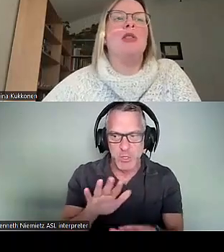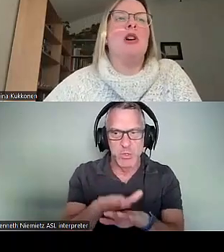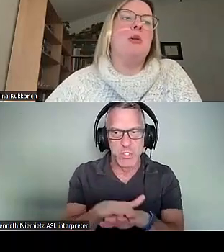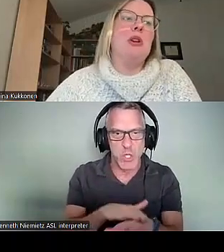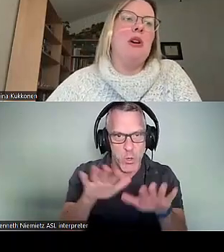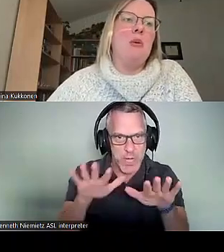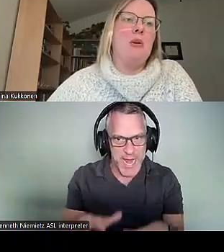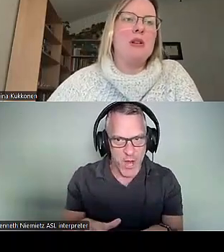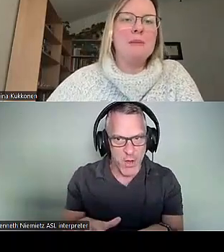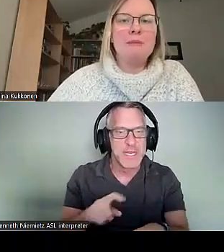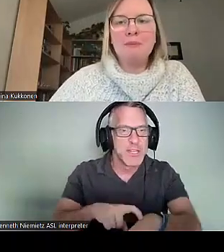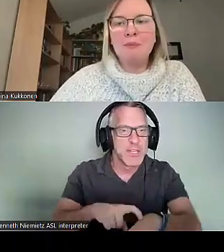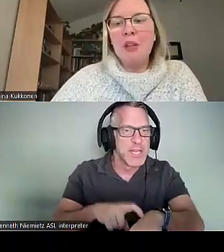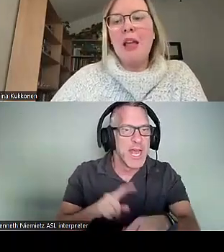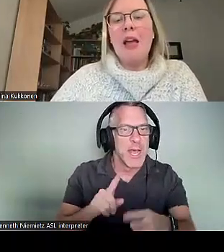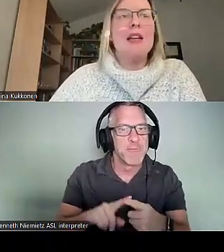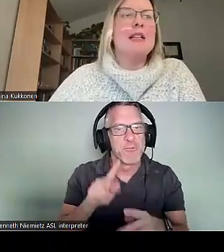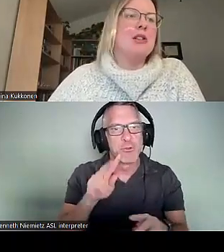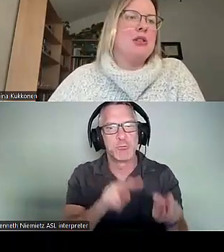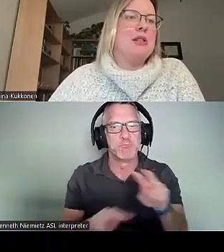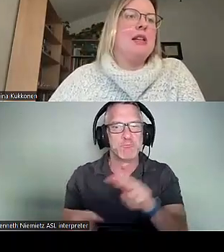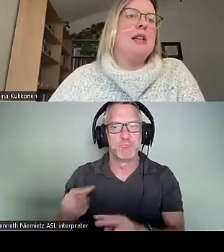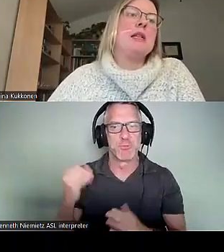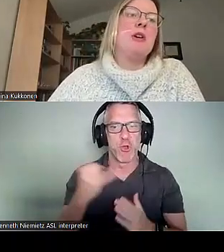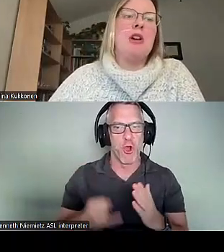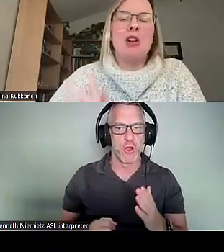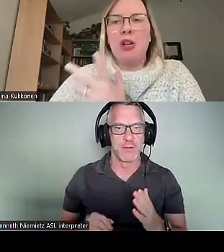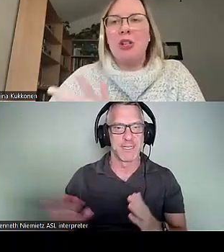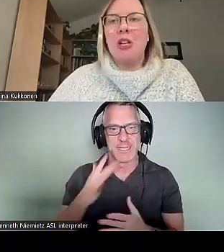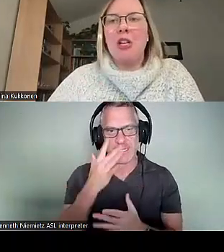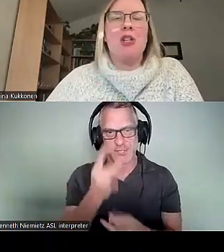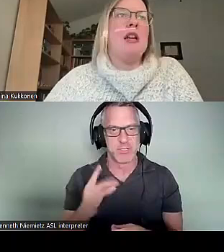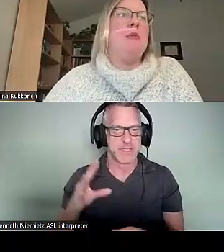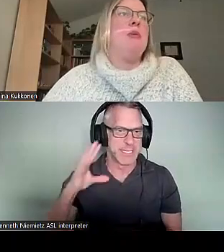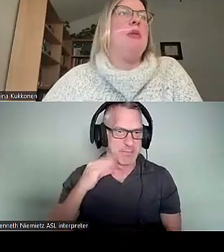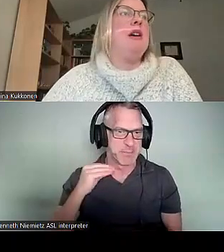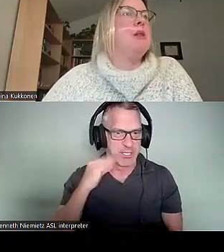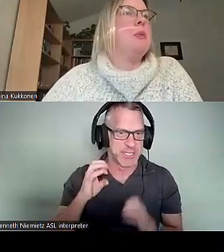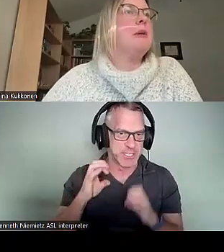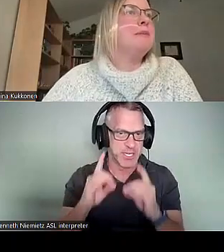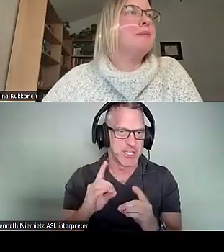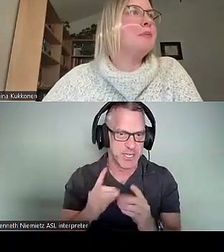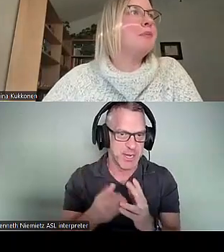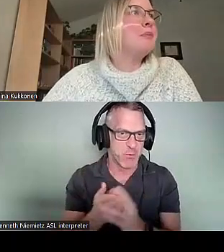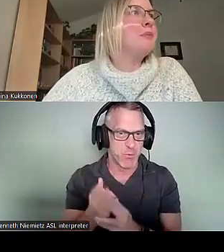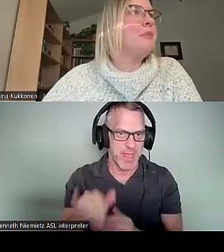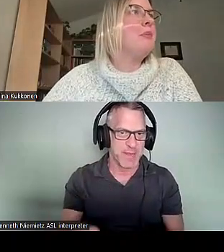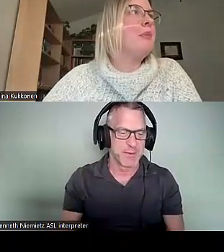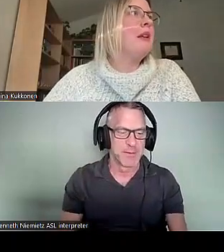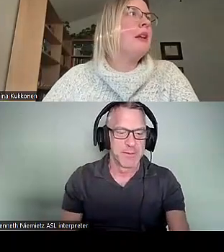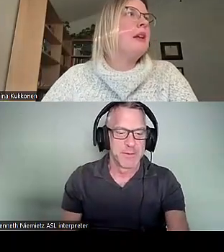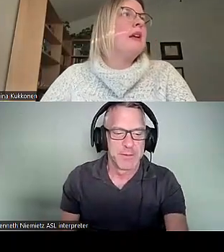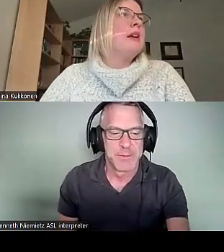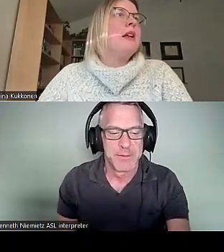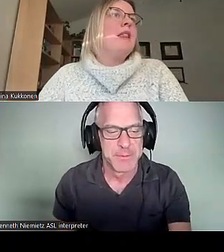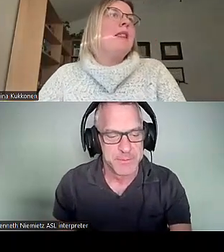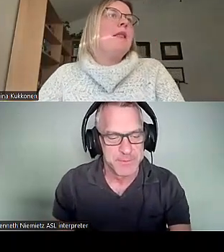their time with the artworks. And his interest in experiential education came through that as well.